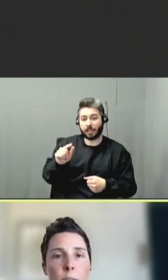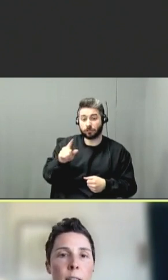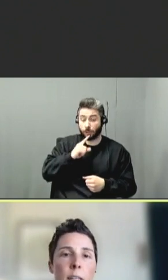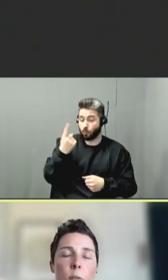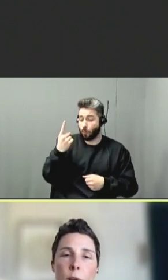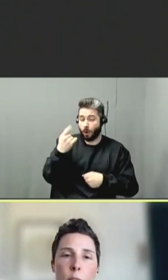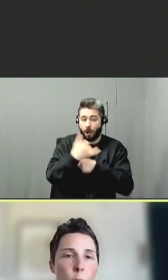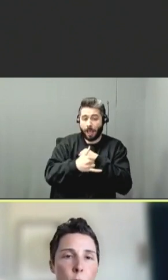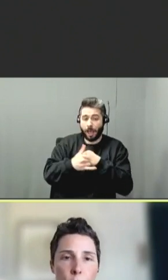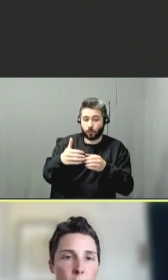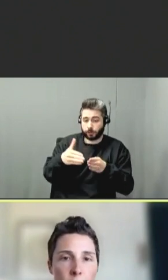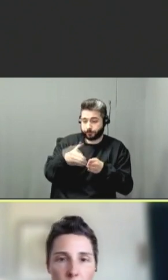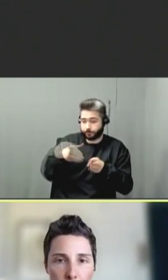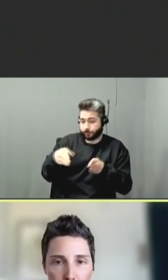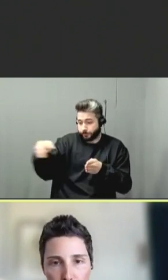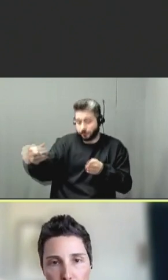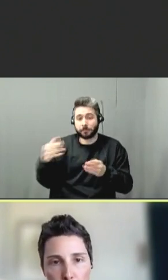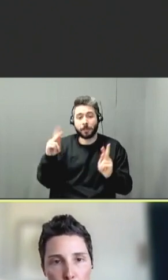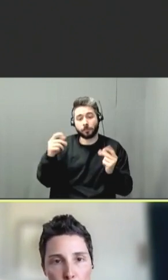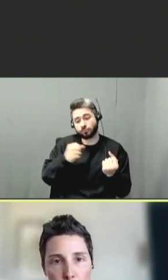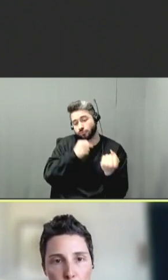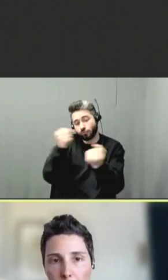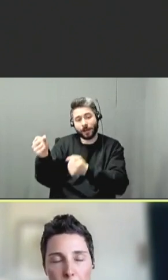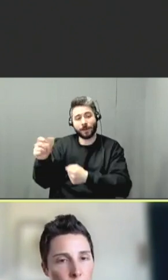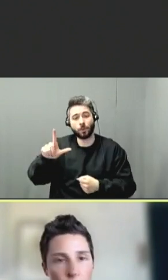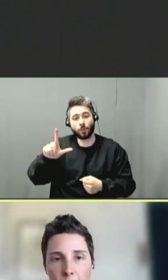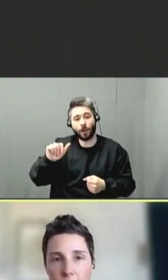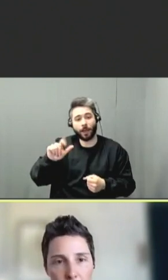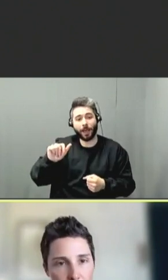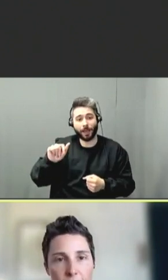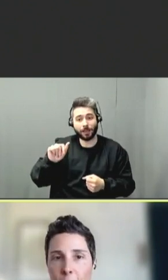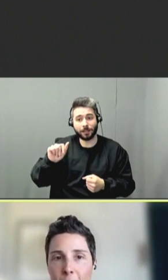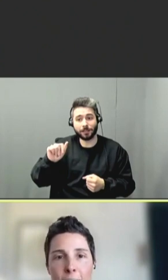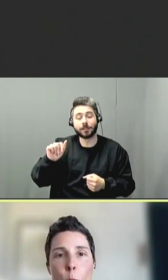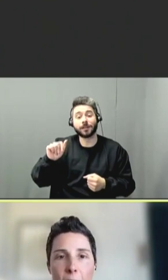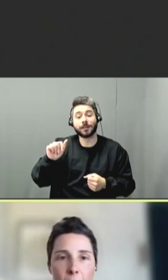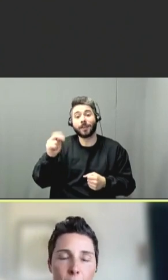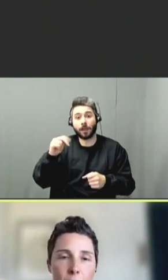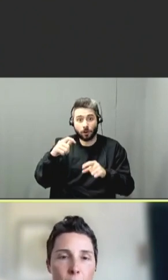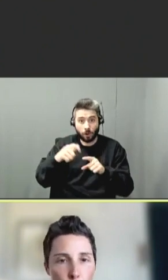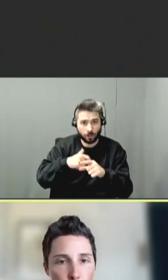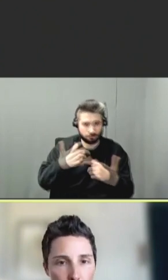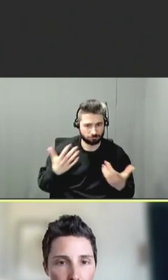between. We had folx driving to L.A. and calling us finding out why they couldn't get it locally.